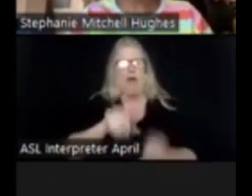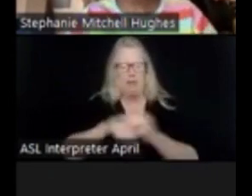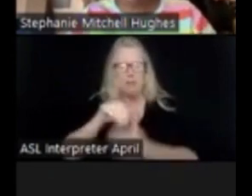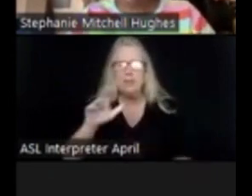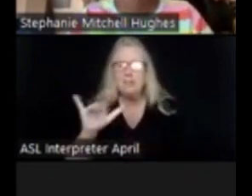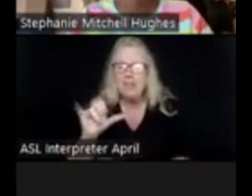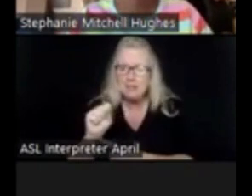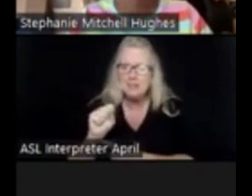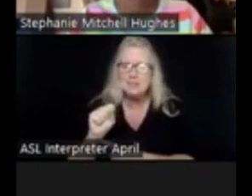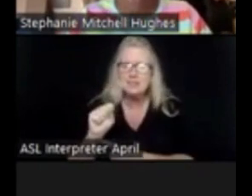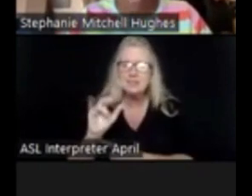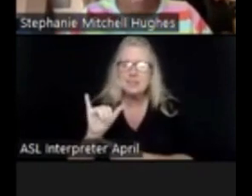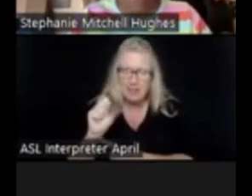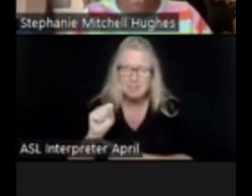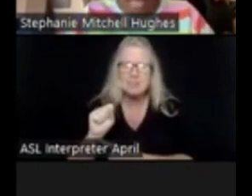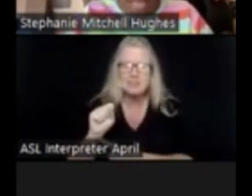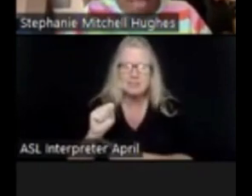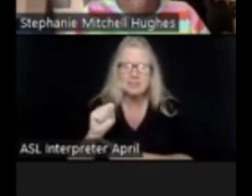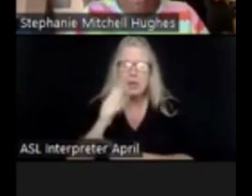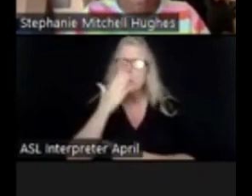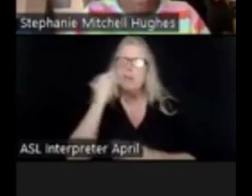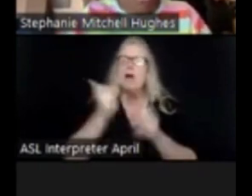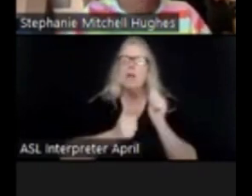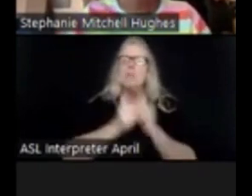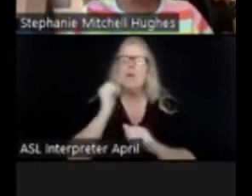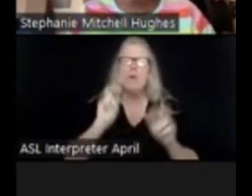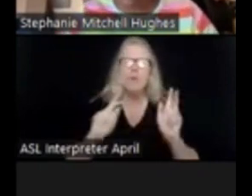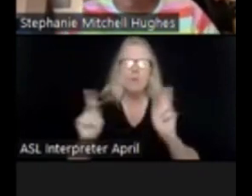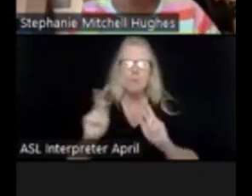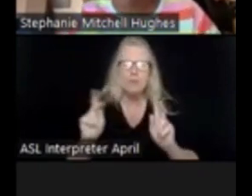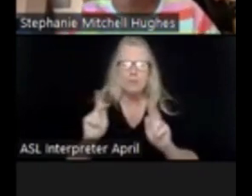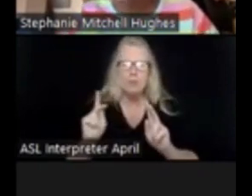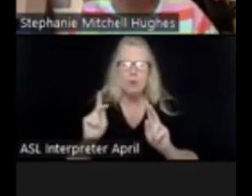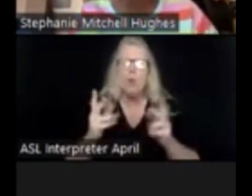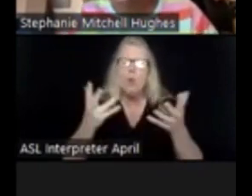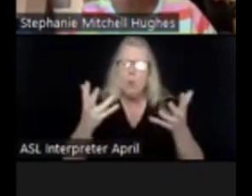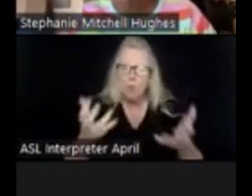MOST PEOPLE WANT TO BE HELPFUL.